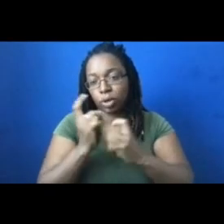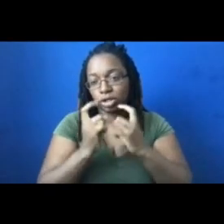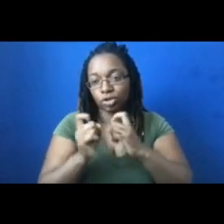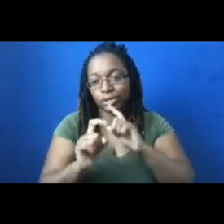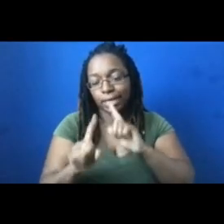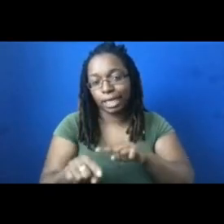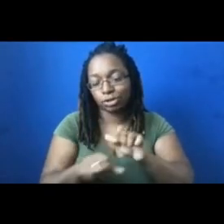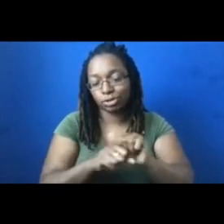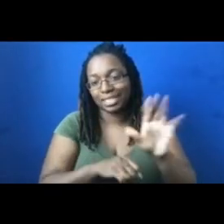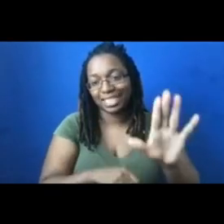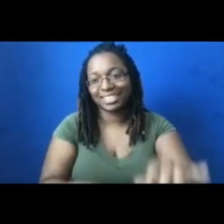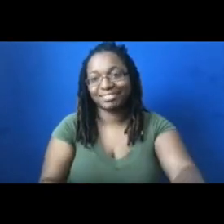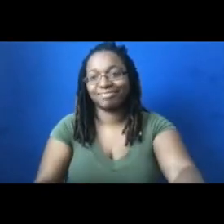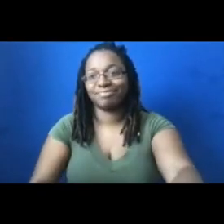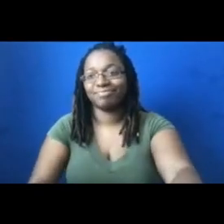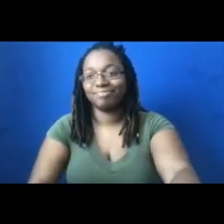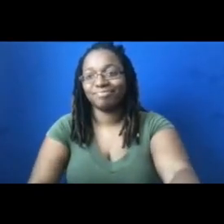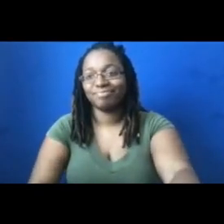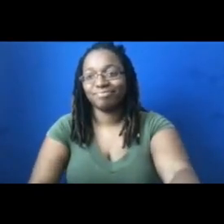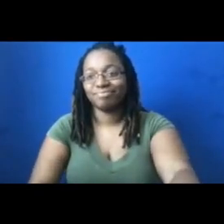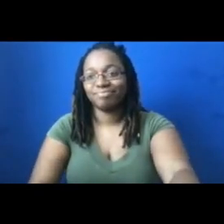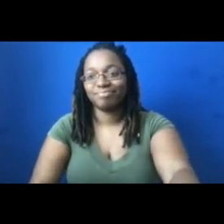Amara Davis: Yep, we have four more questions. If that's all good.